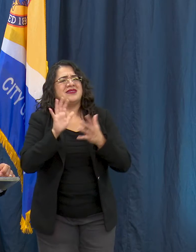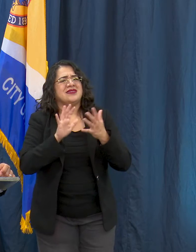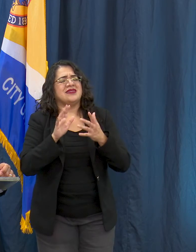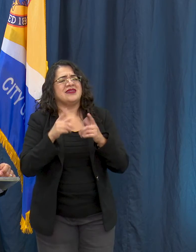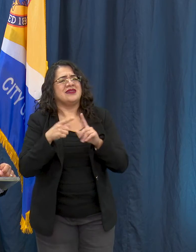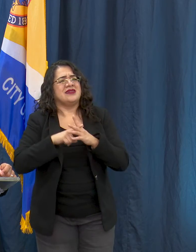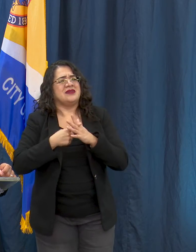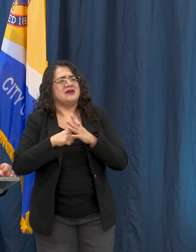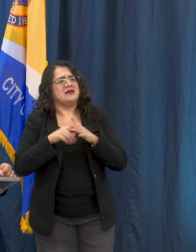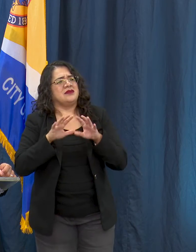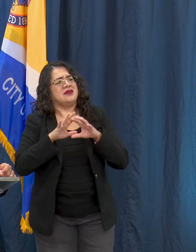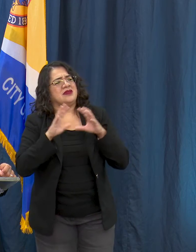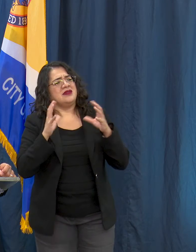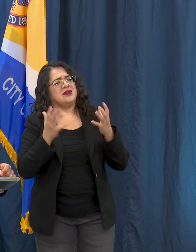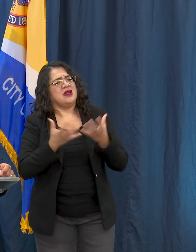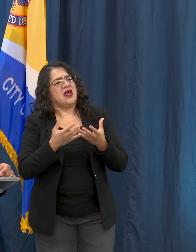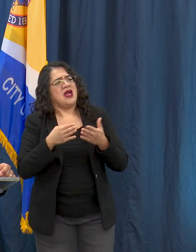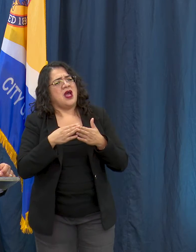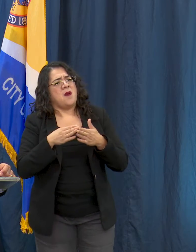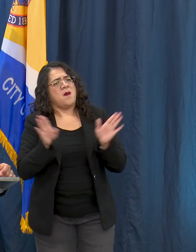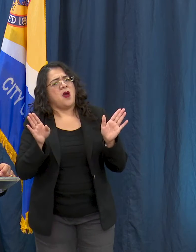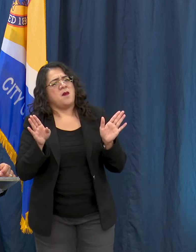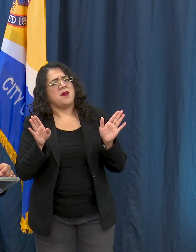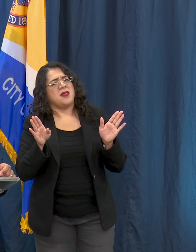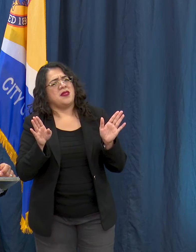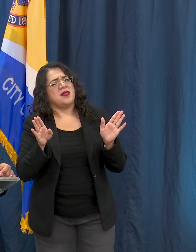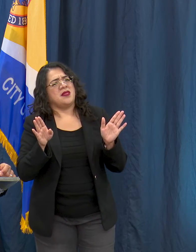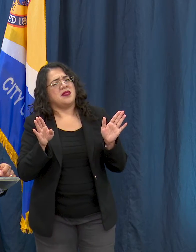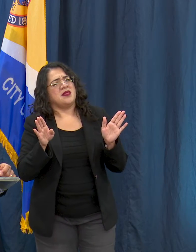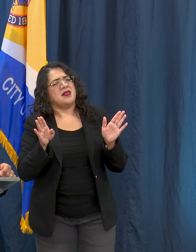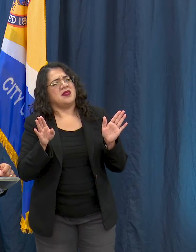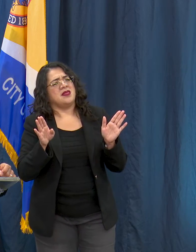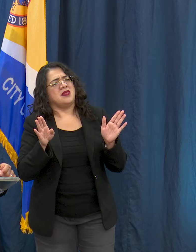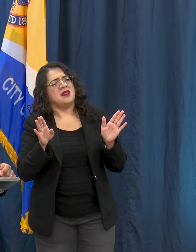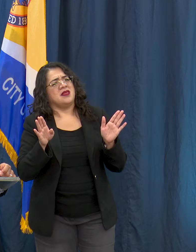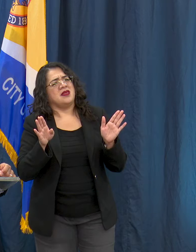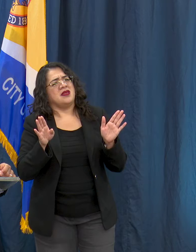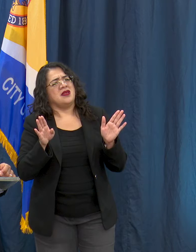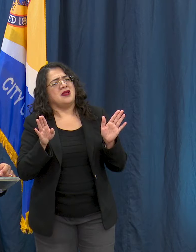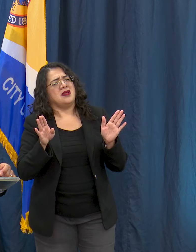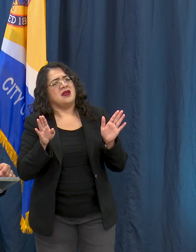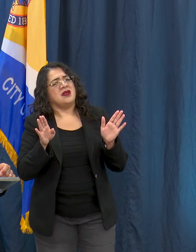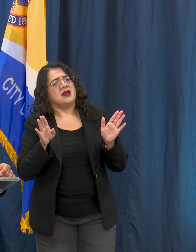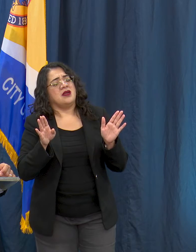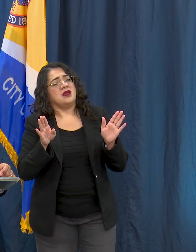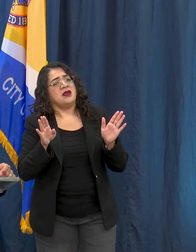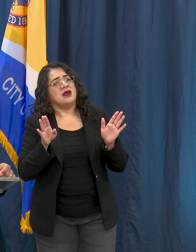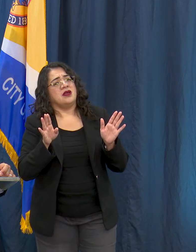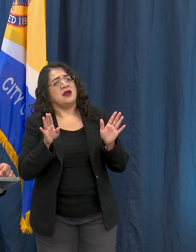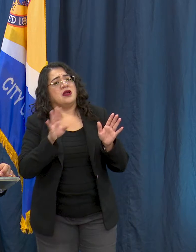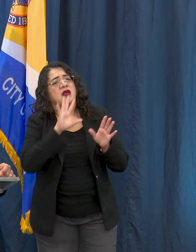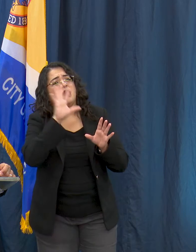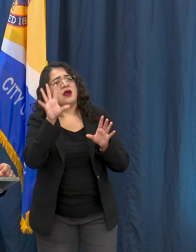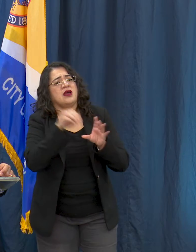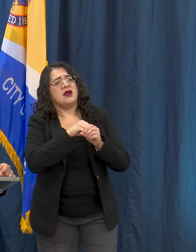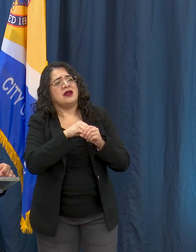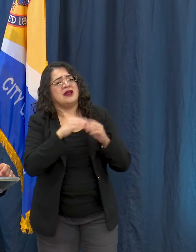public has been restricted from making comments during city council meetings. The public is required to eat comments